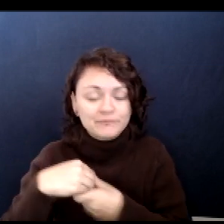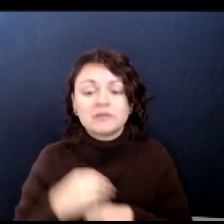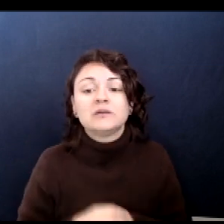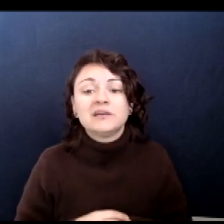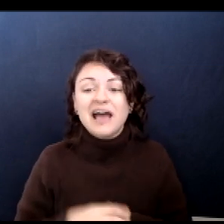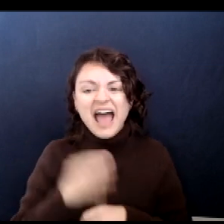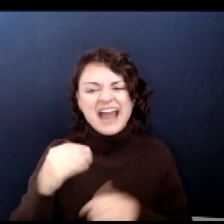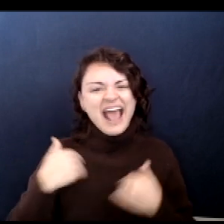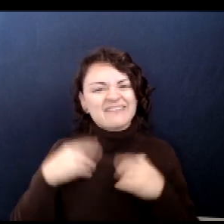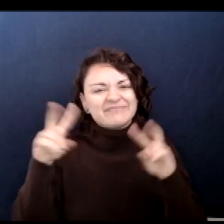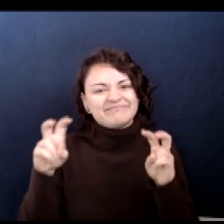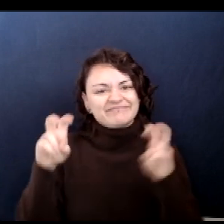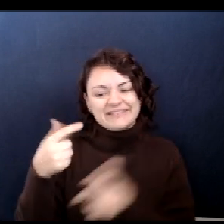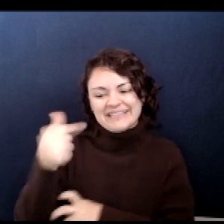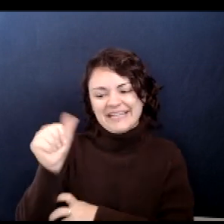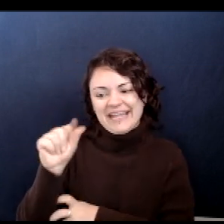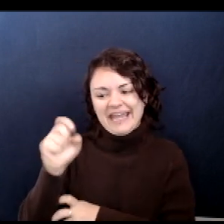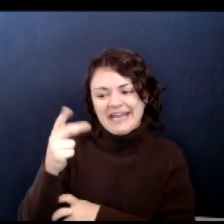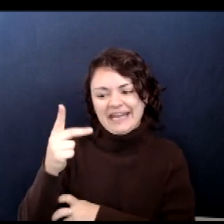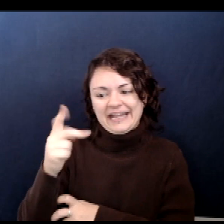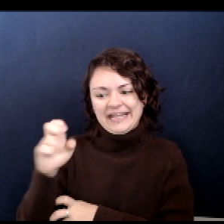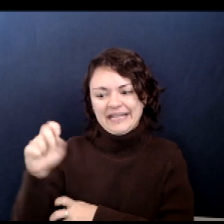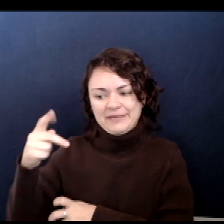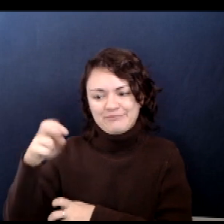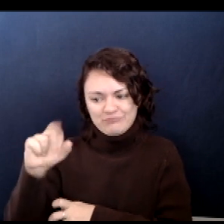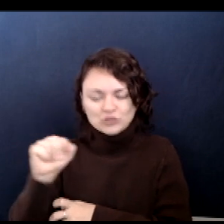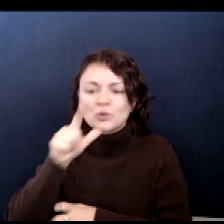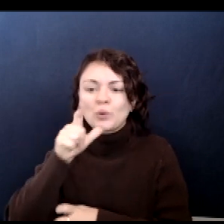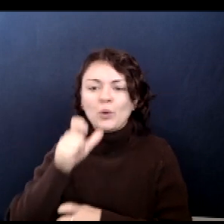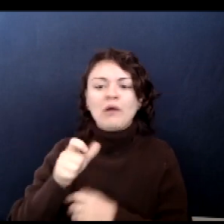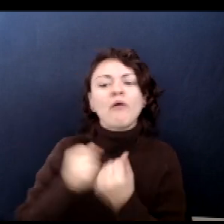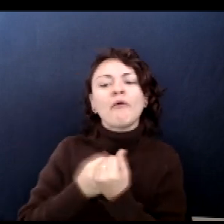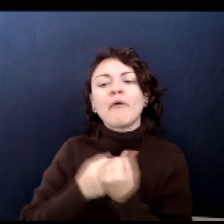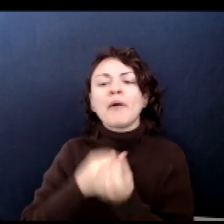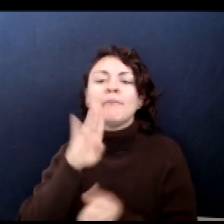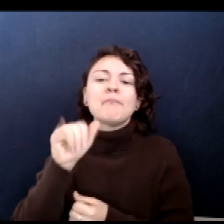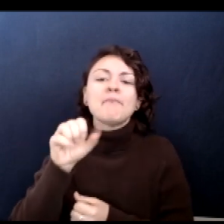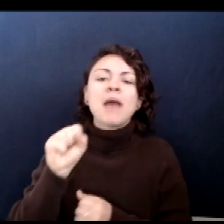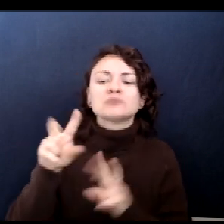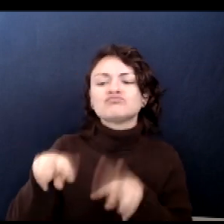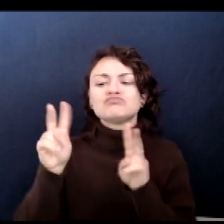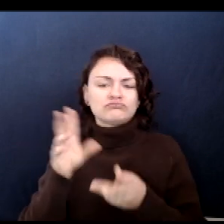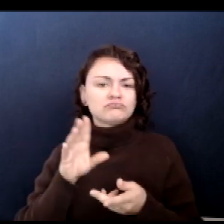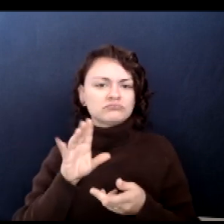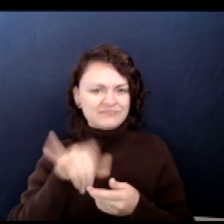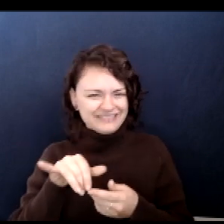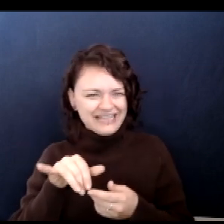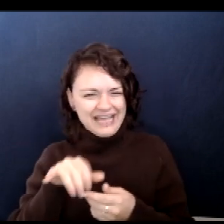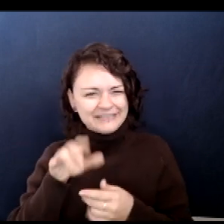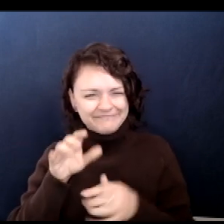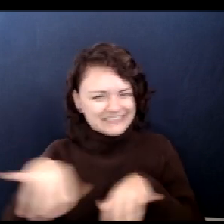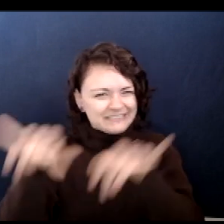who perpetuate bias and stereotypes. And some of folks in our qualitative work talked about the bias that they